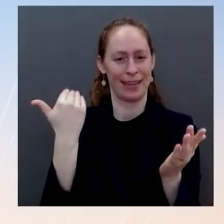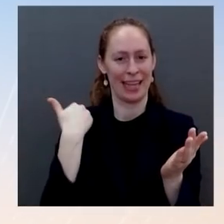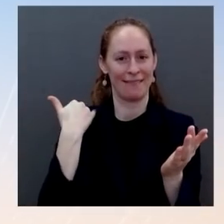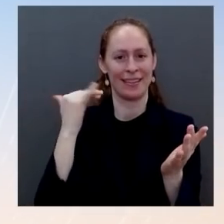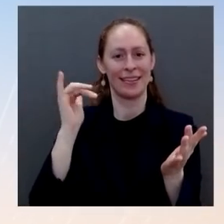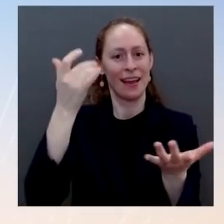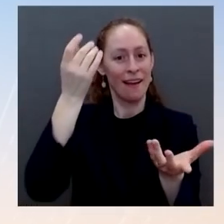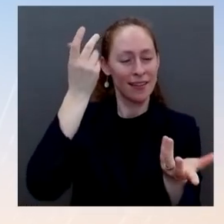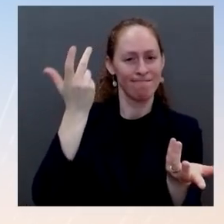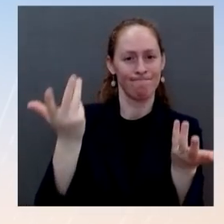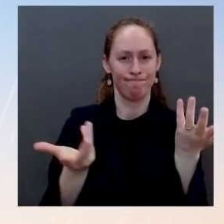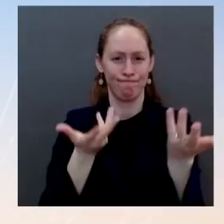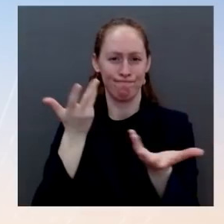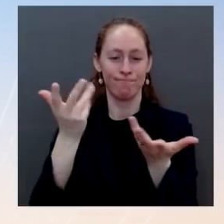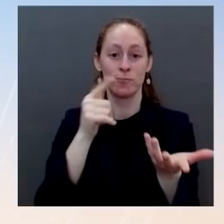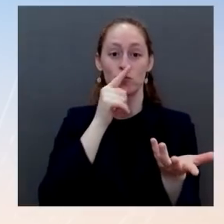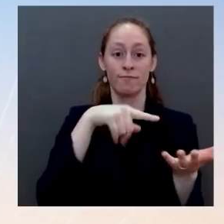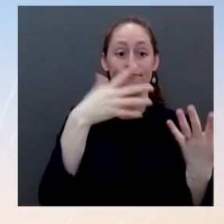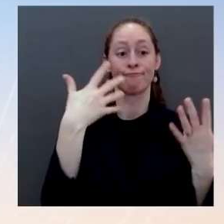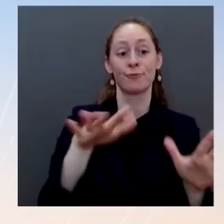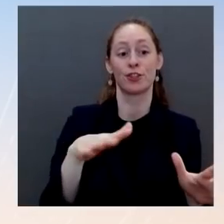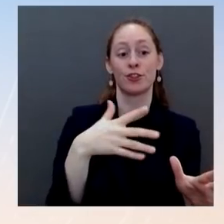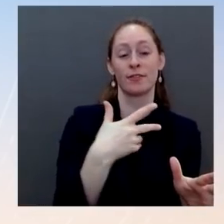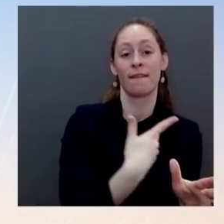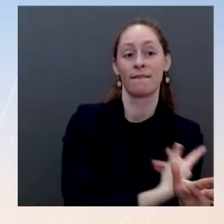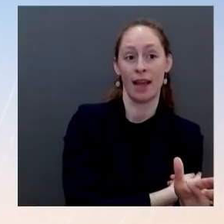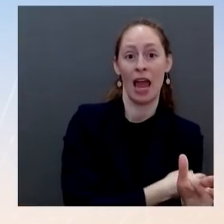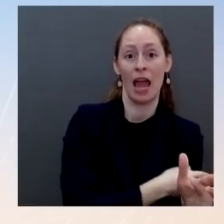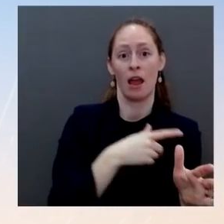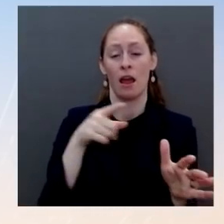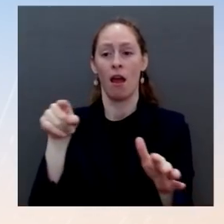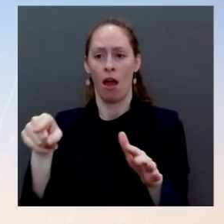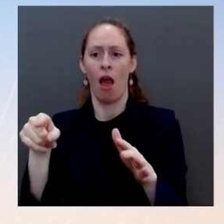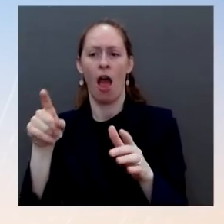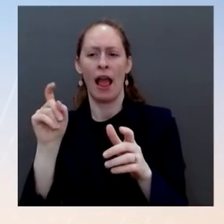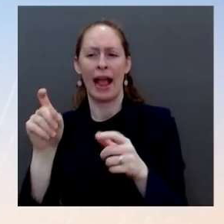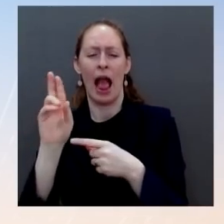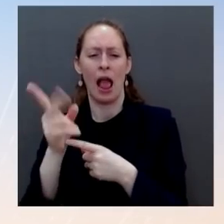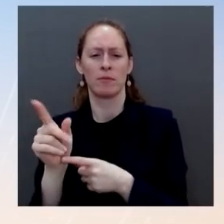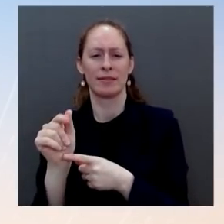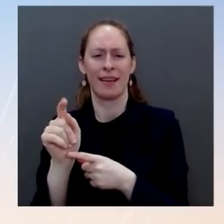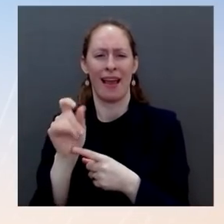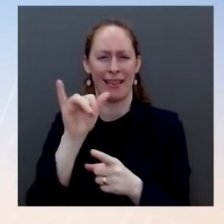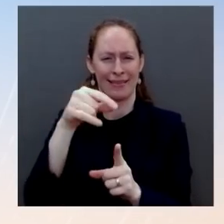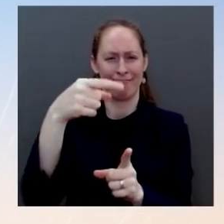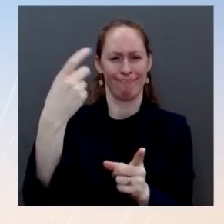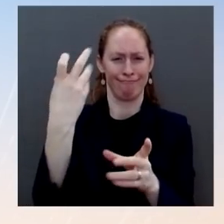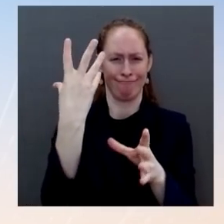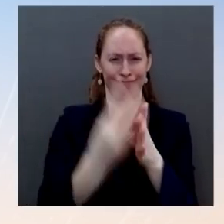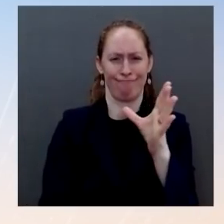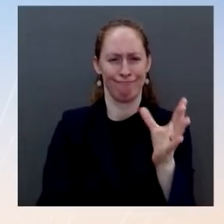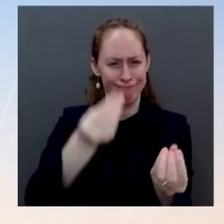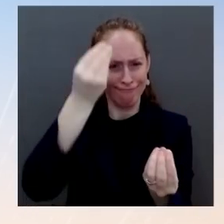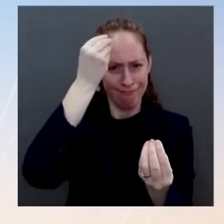and most people are eligible for shots if you're over the age of five -- or booster shots -- you know, at a certain point in time,